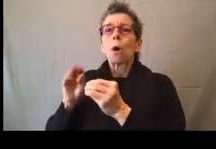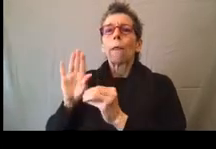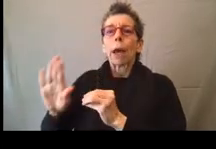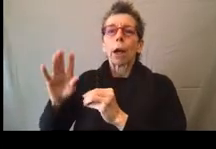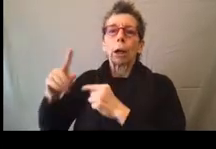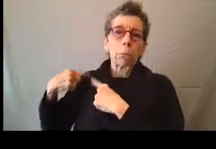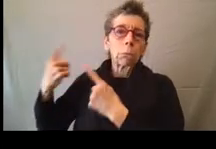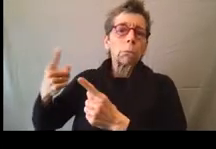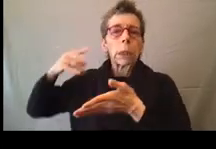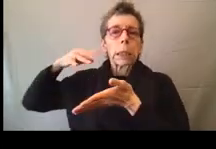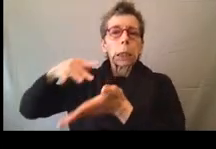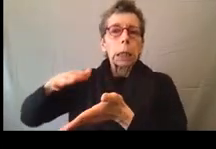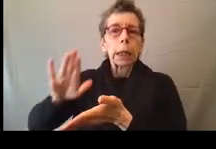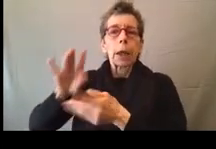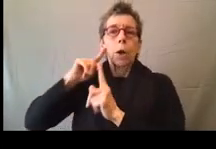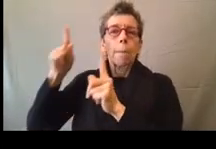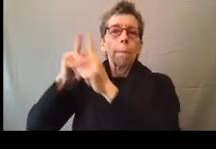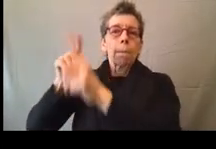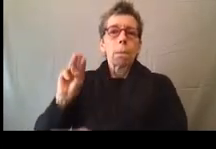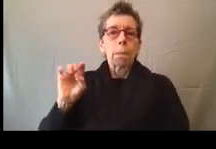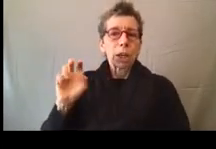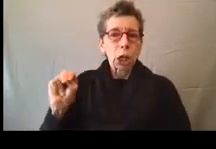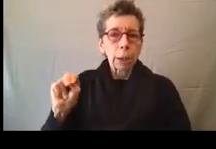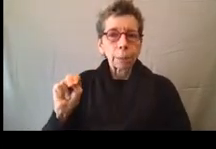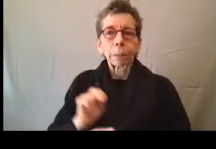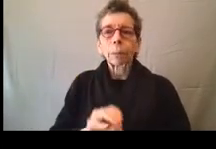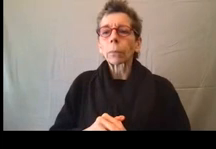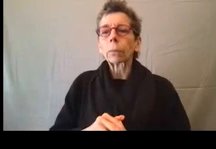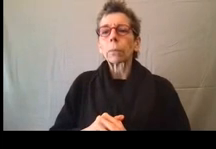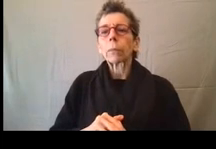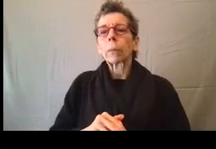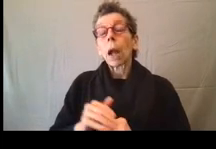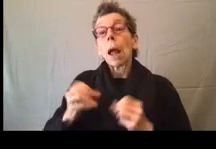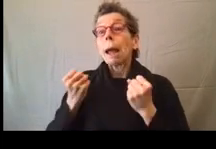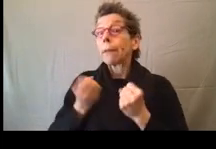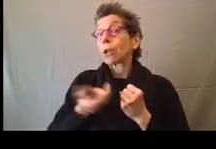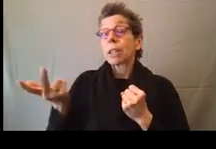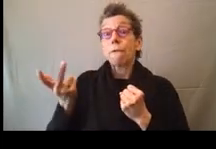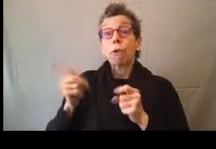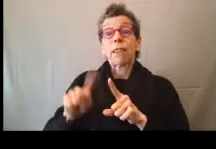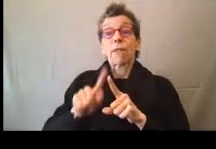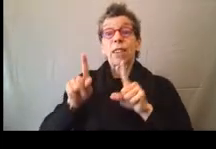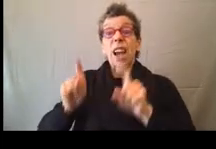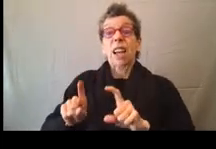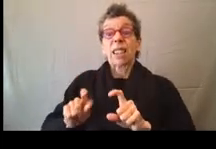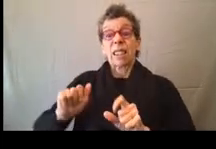the mission of the project. You can also take various measures of implicit bias, you know,